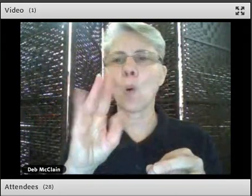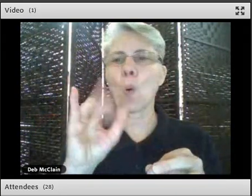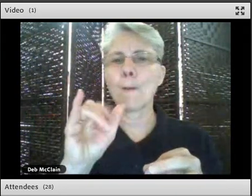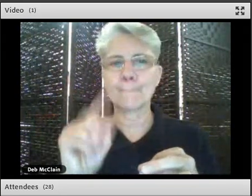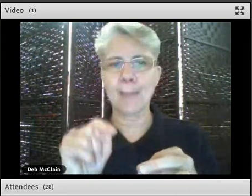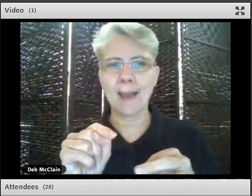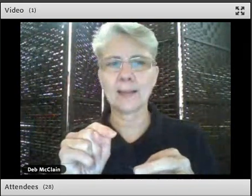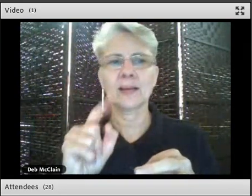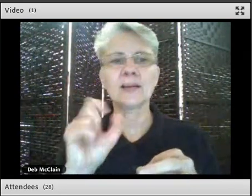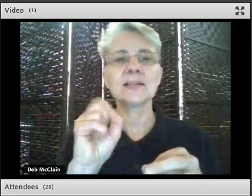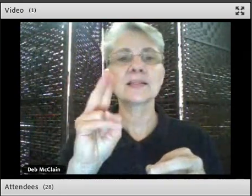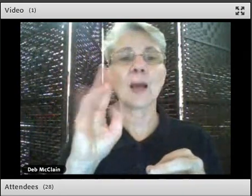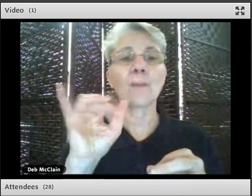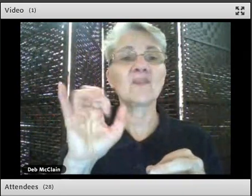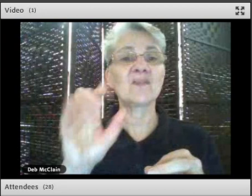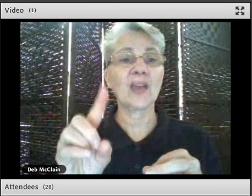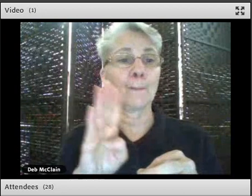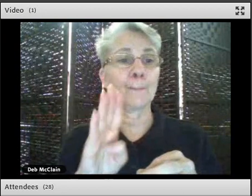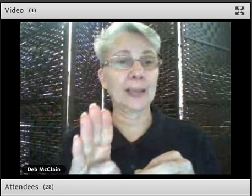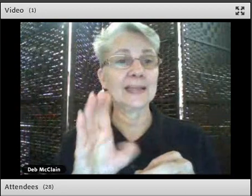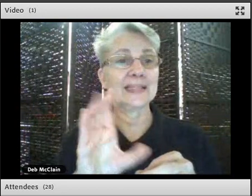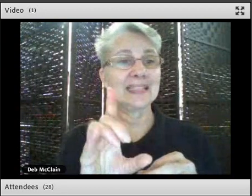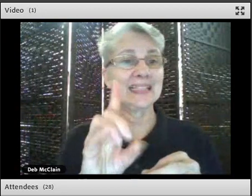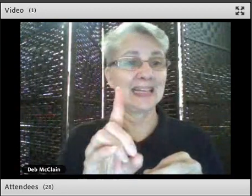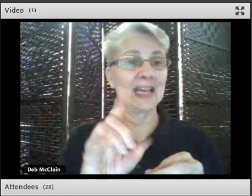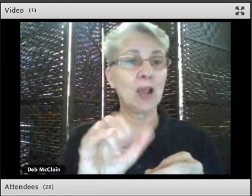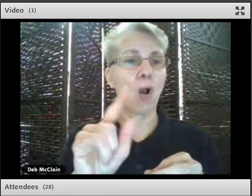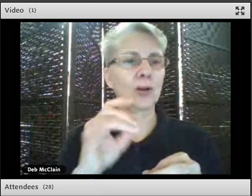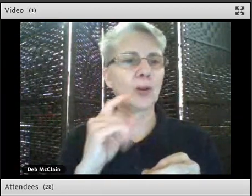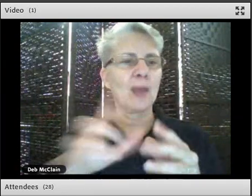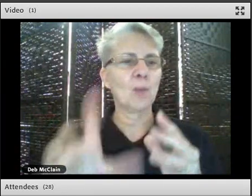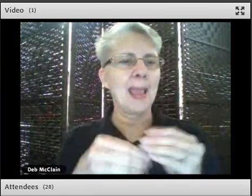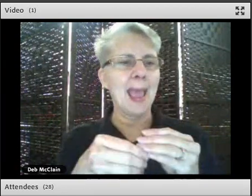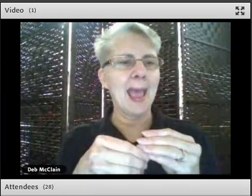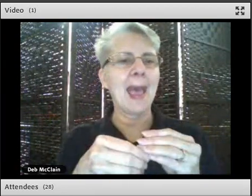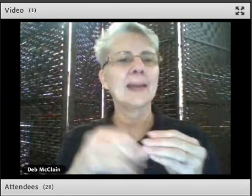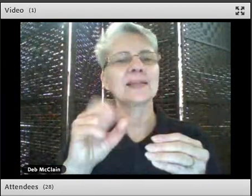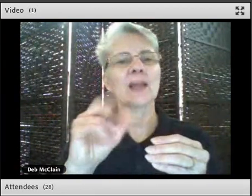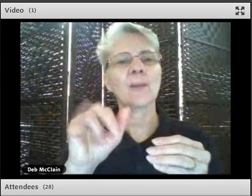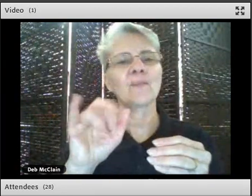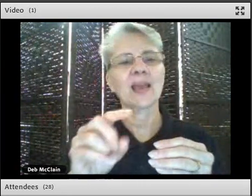to show that we're following the RDA standard. Subfield A is not used,